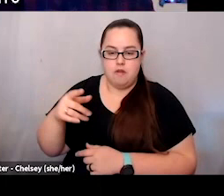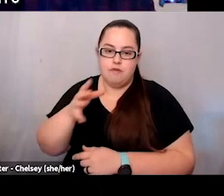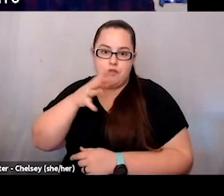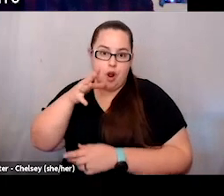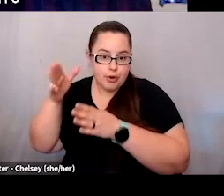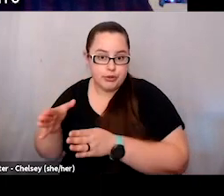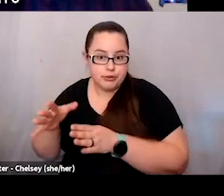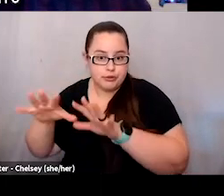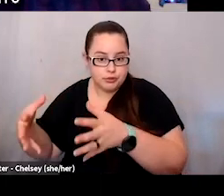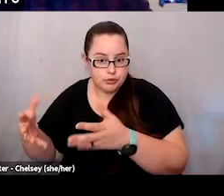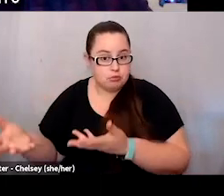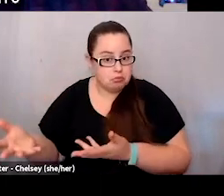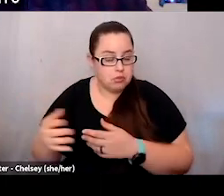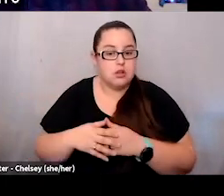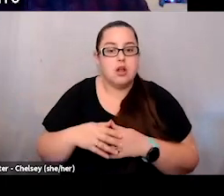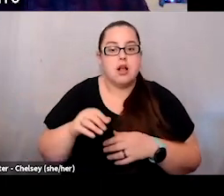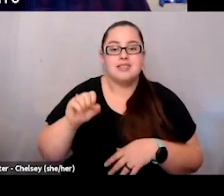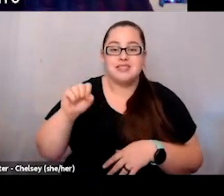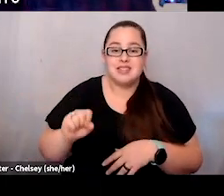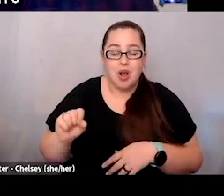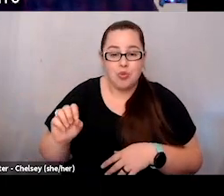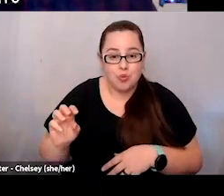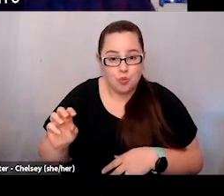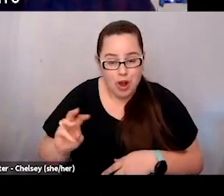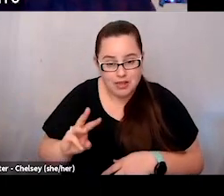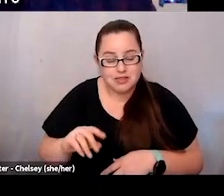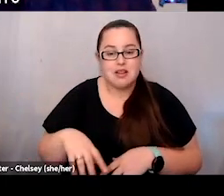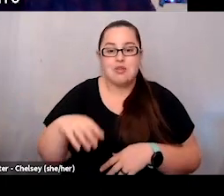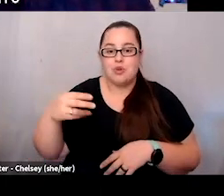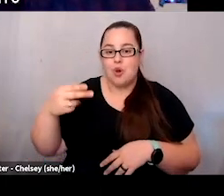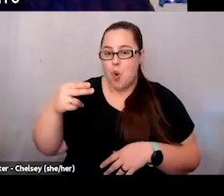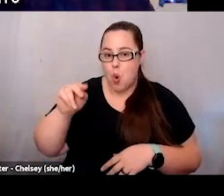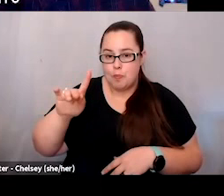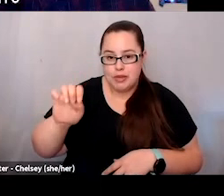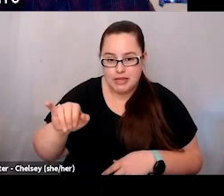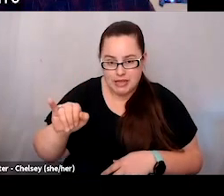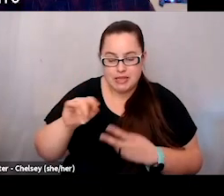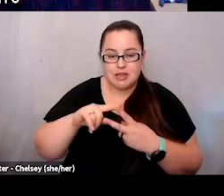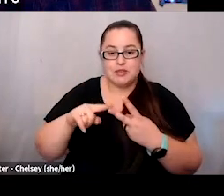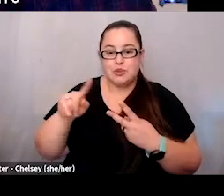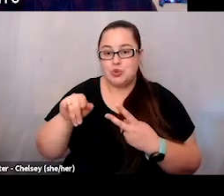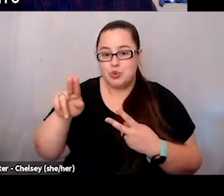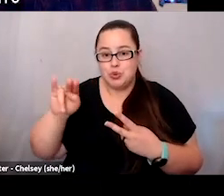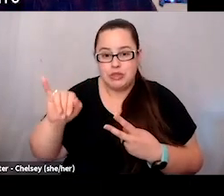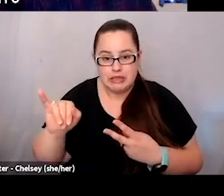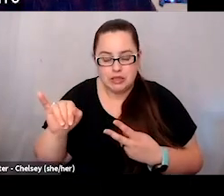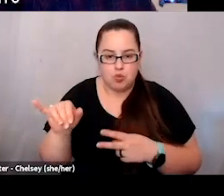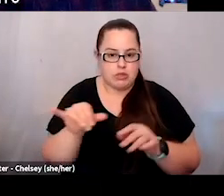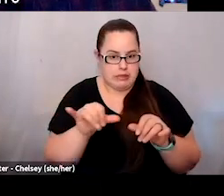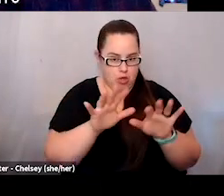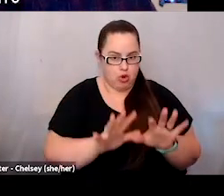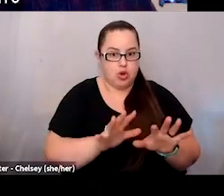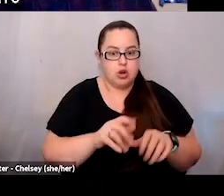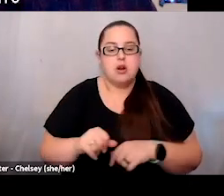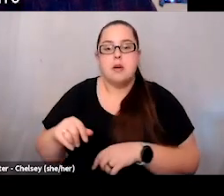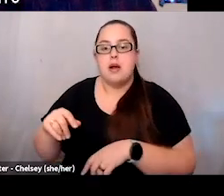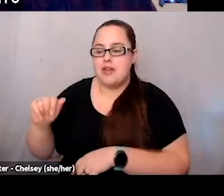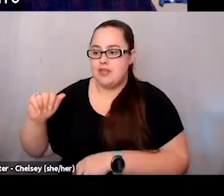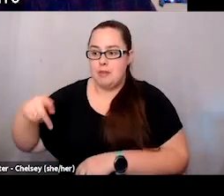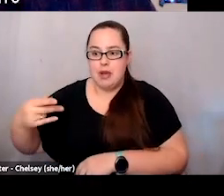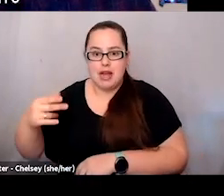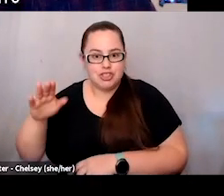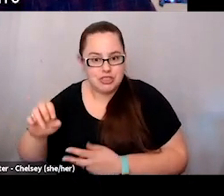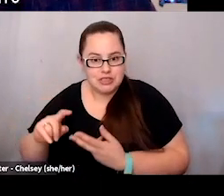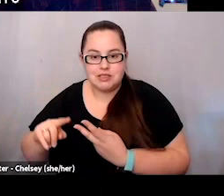Southwest, the Hopi, the Zuni, were very similar. But then the Apache, the Utes, their